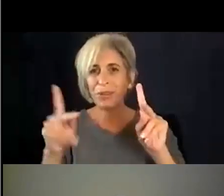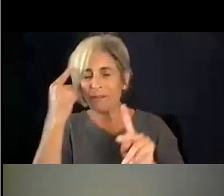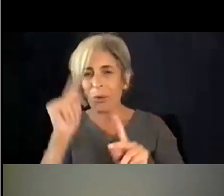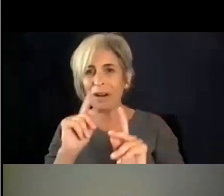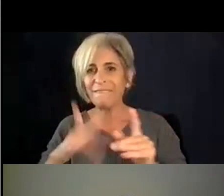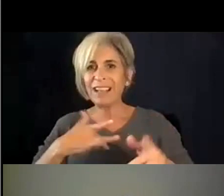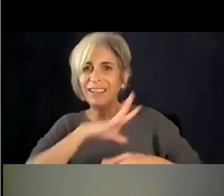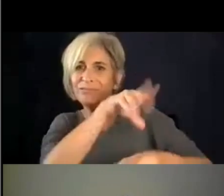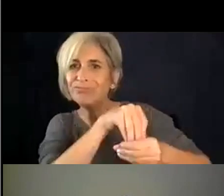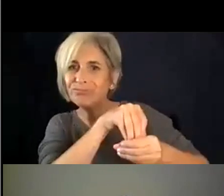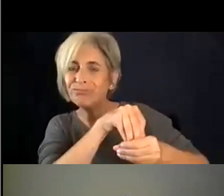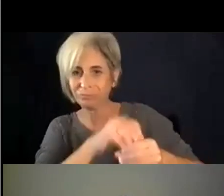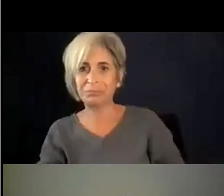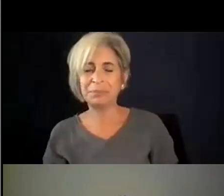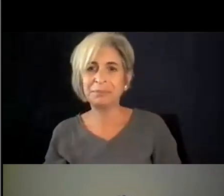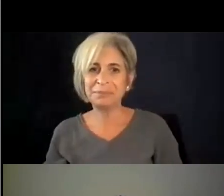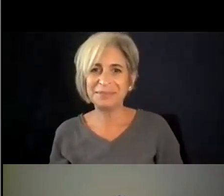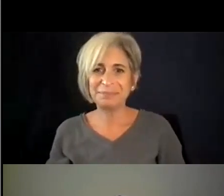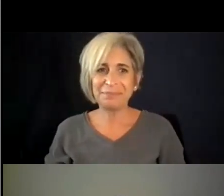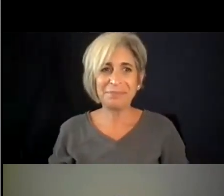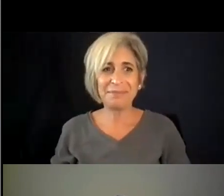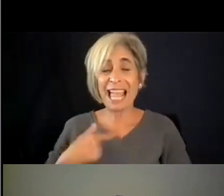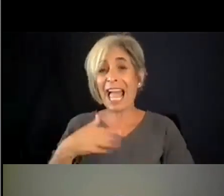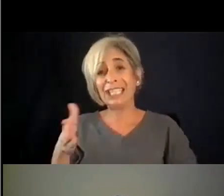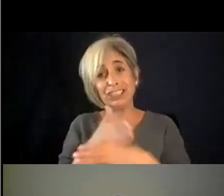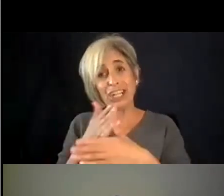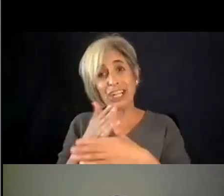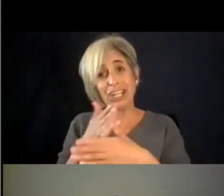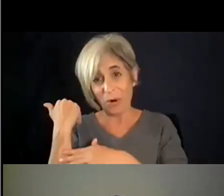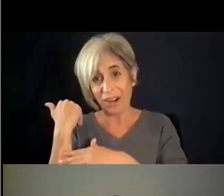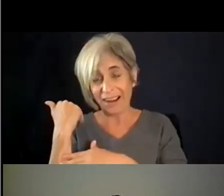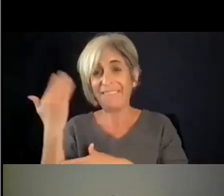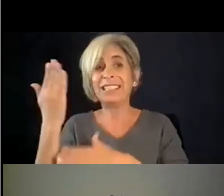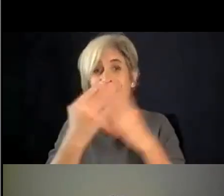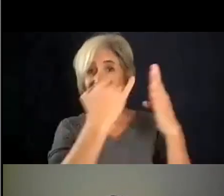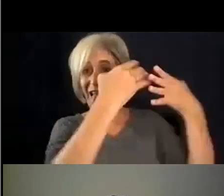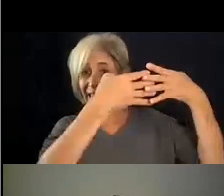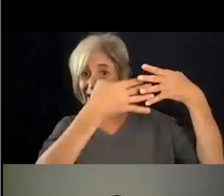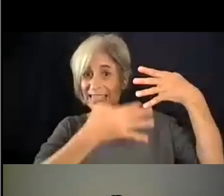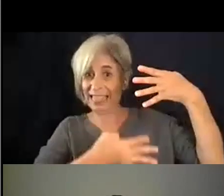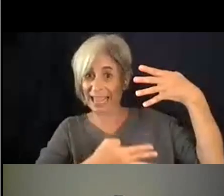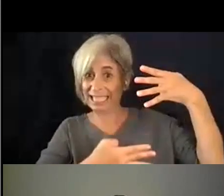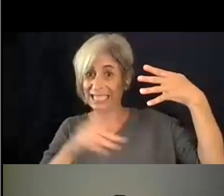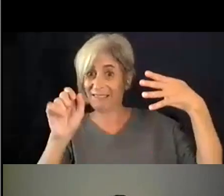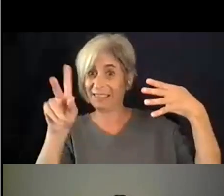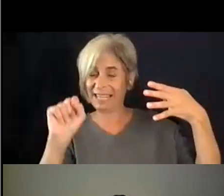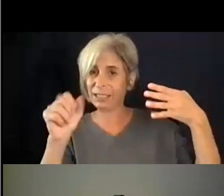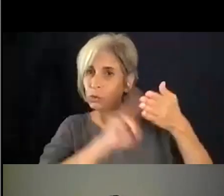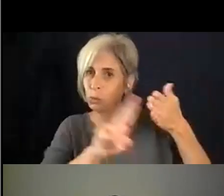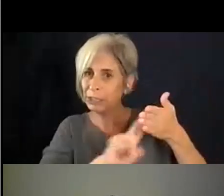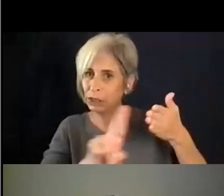As I shared earlier, I have compiled a list of useful links to research where